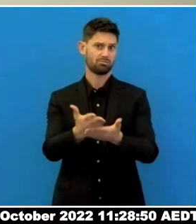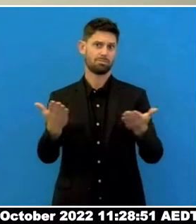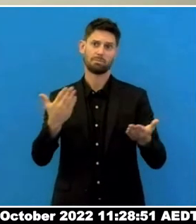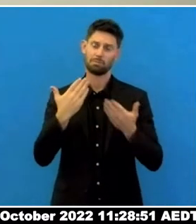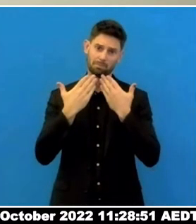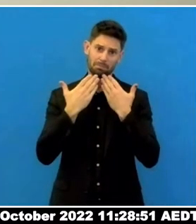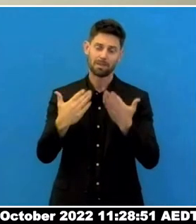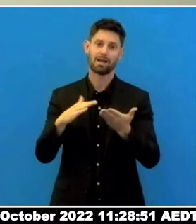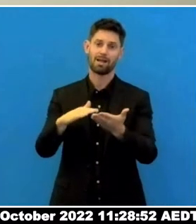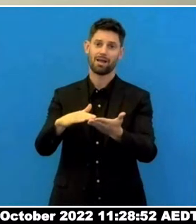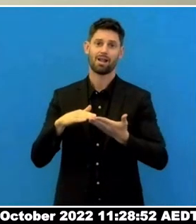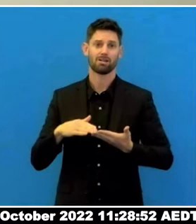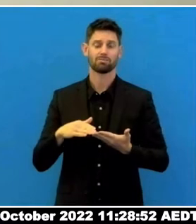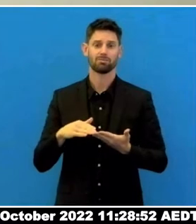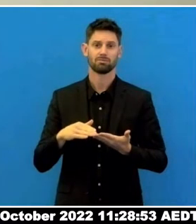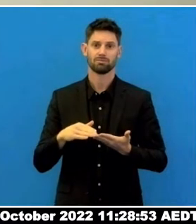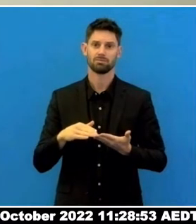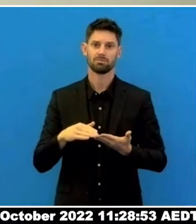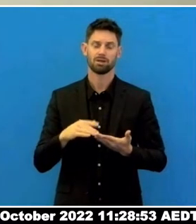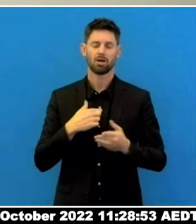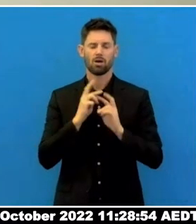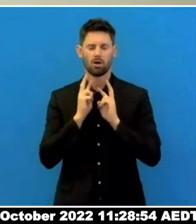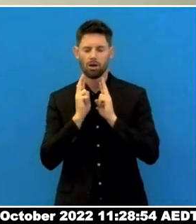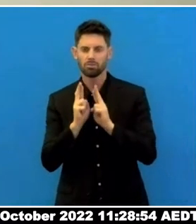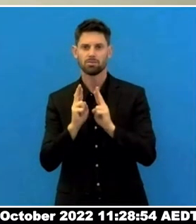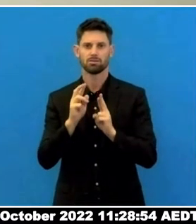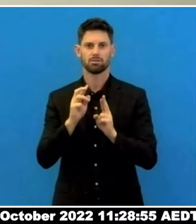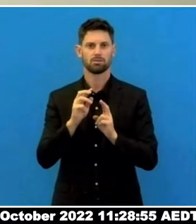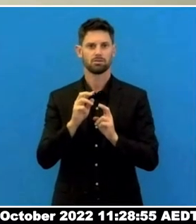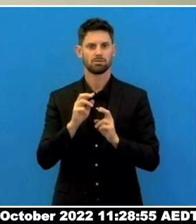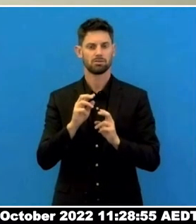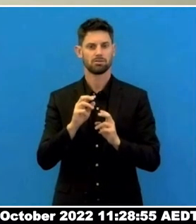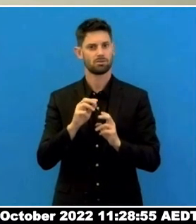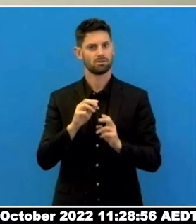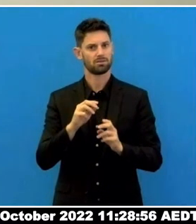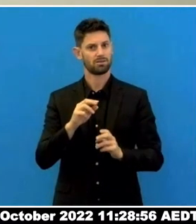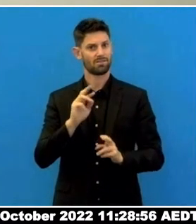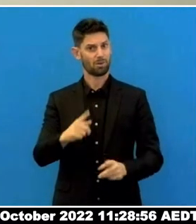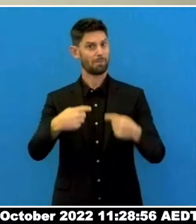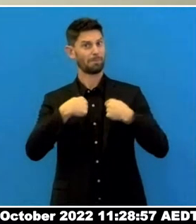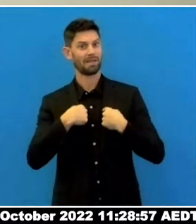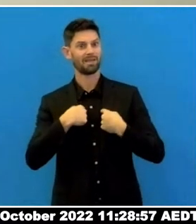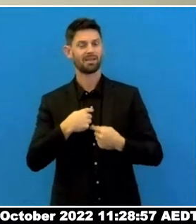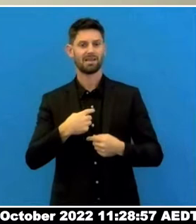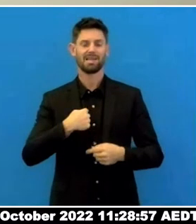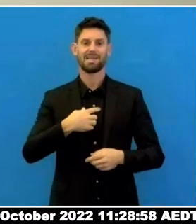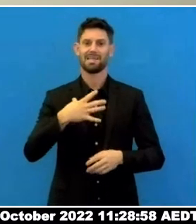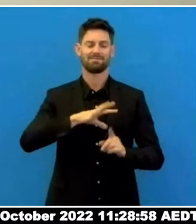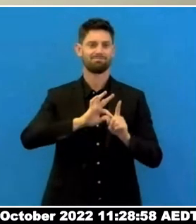I pray everyone this is for me, that is life I need. That's better.